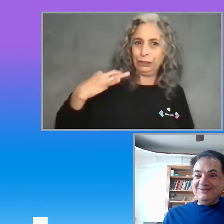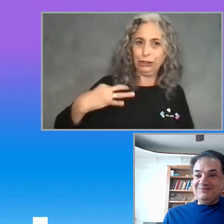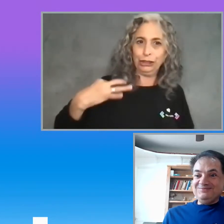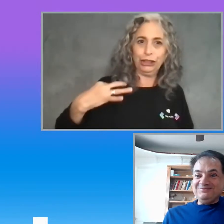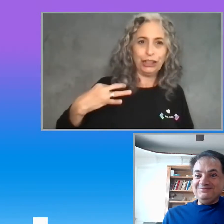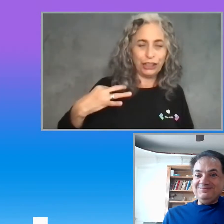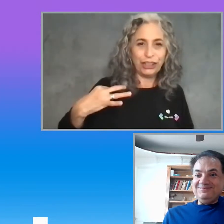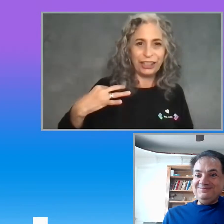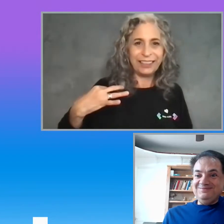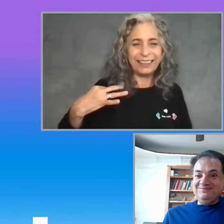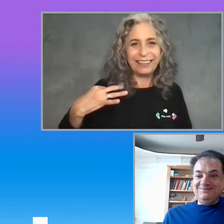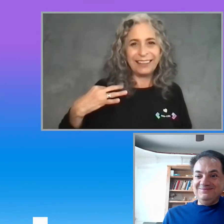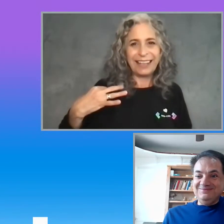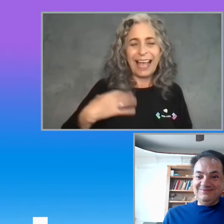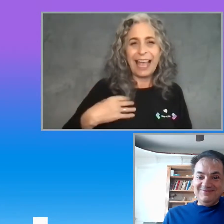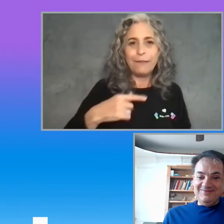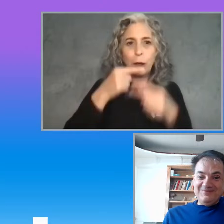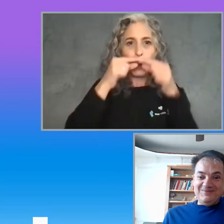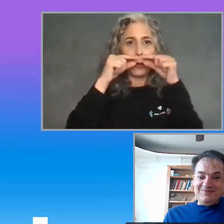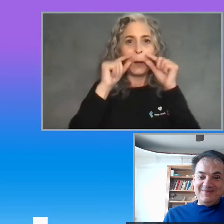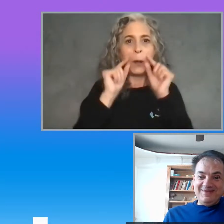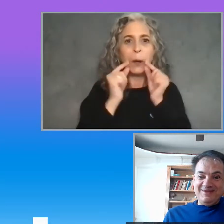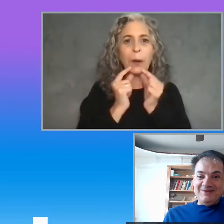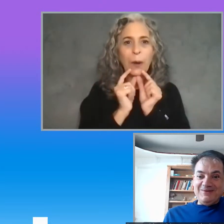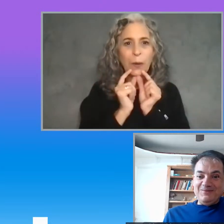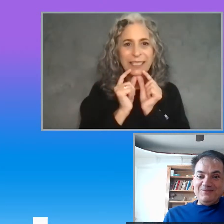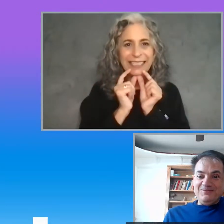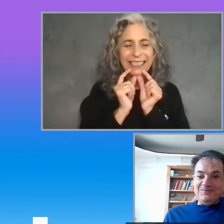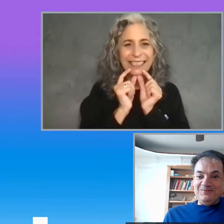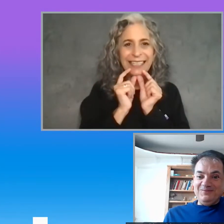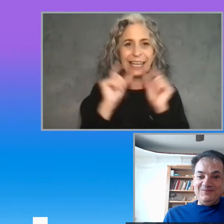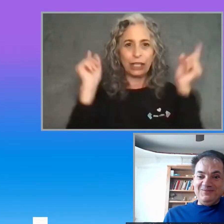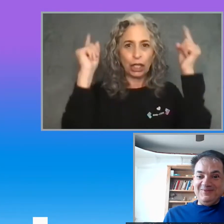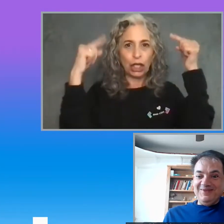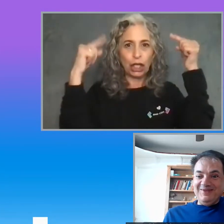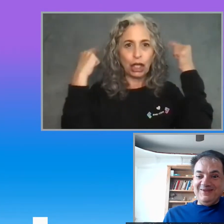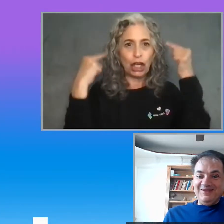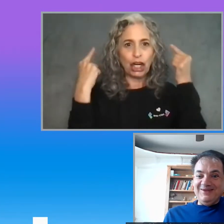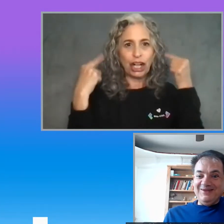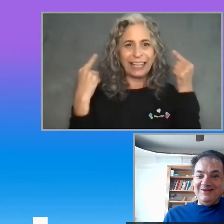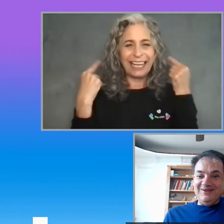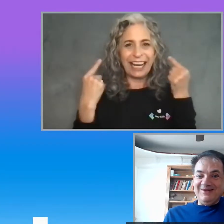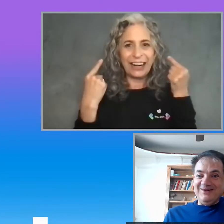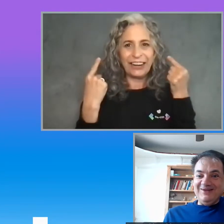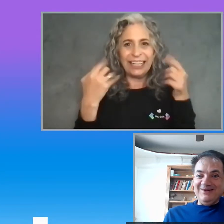on. I've got a goatee and my